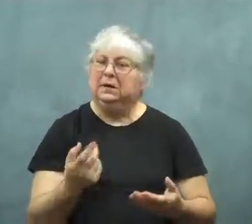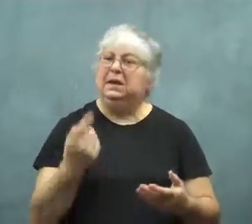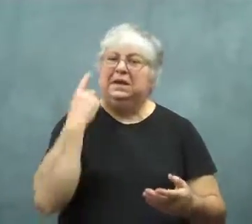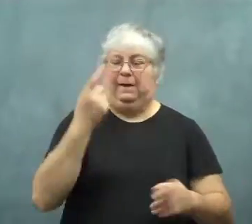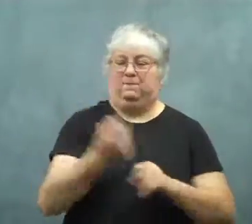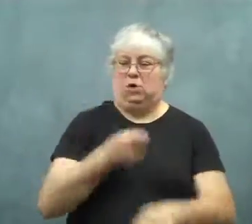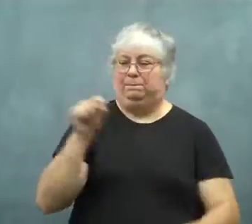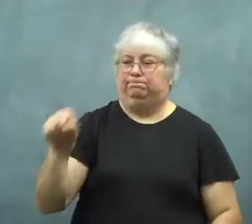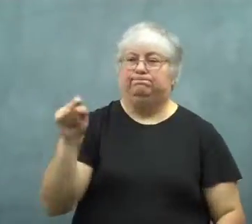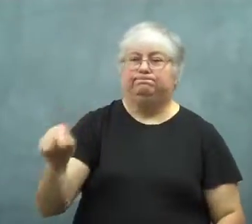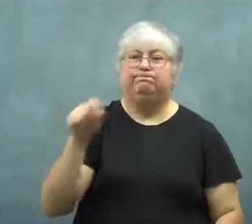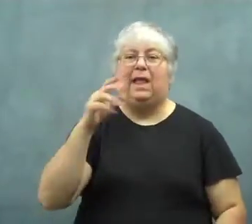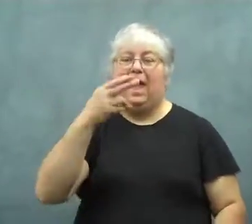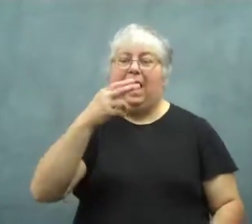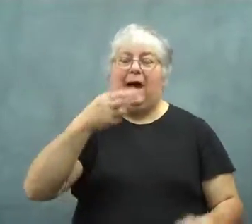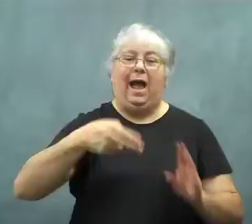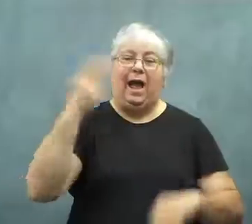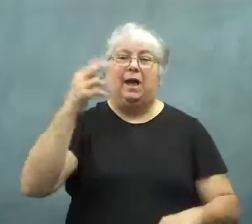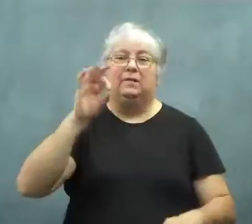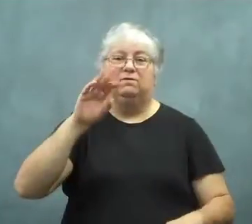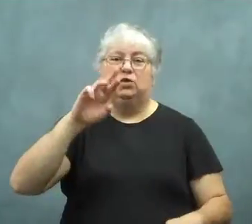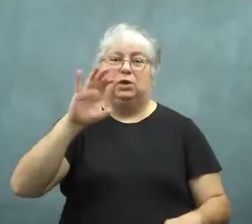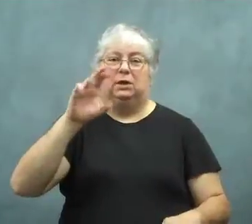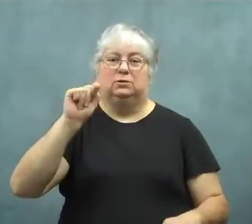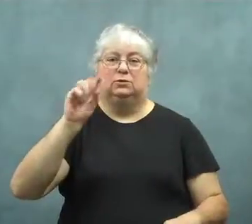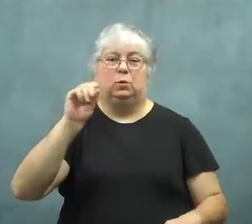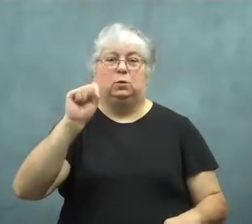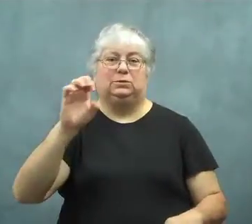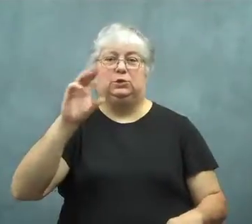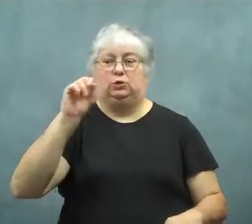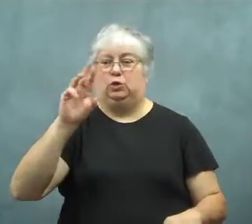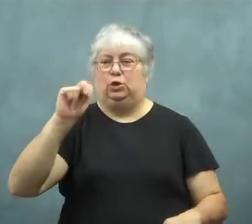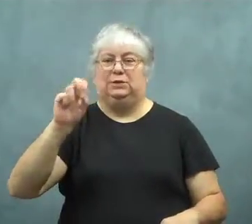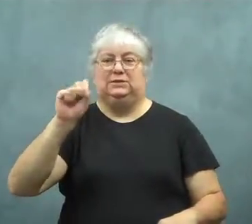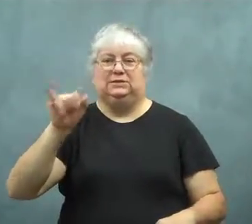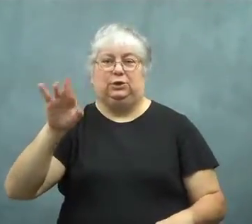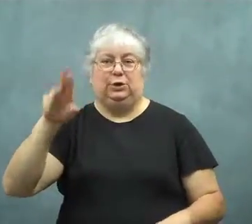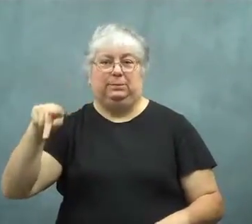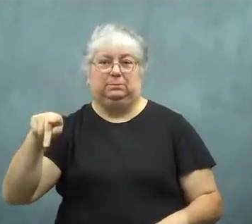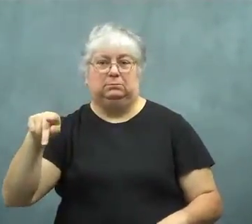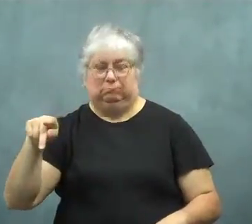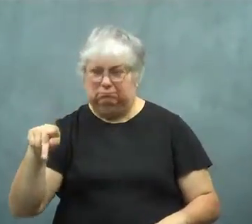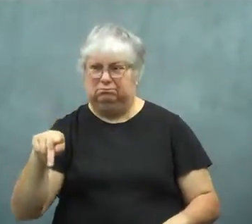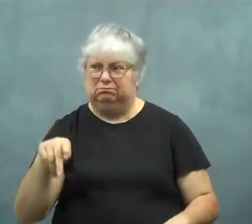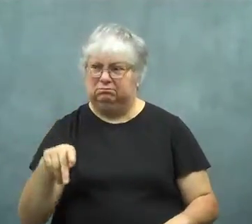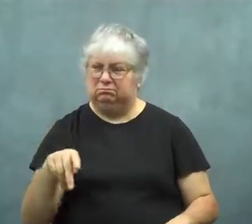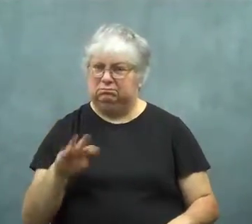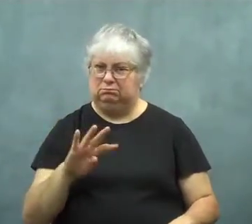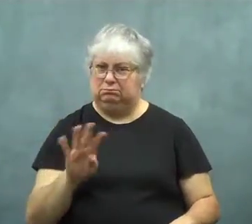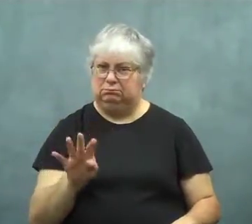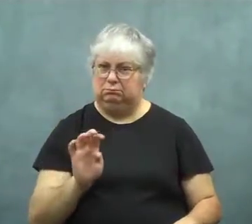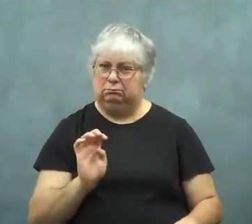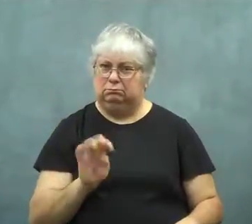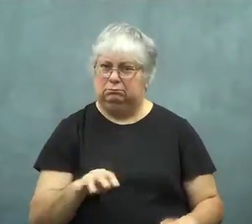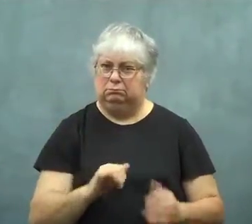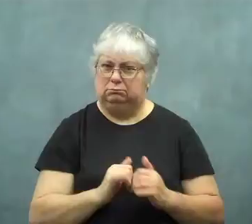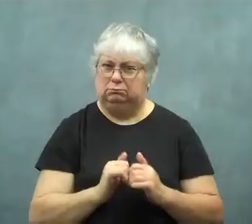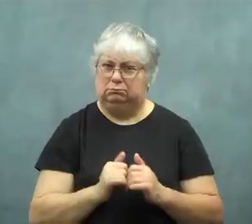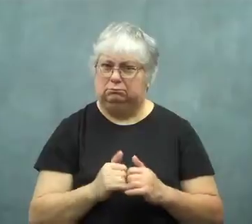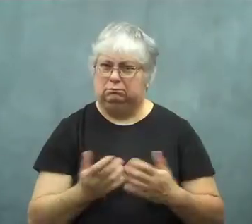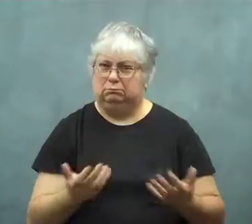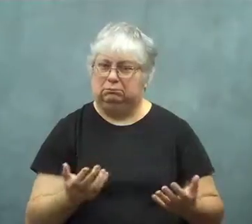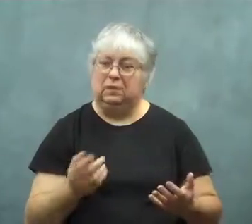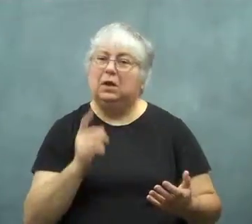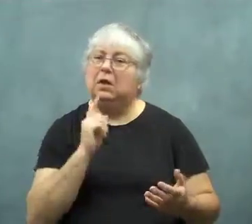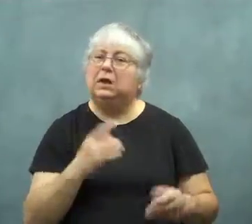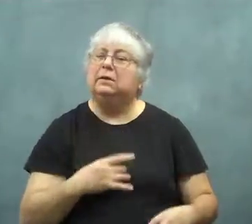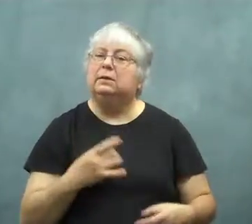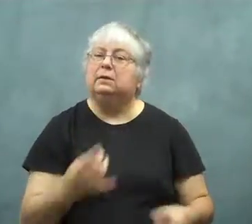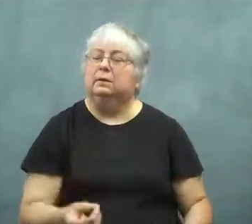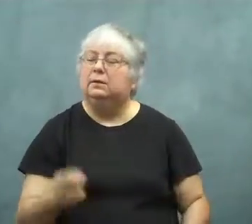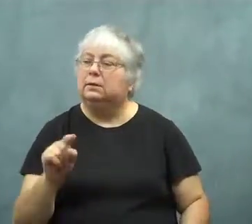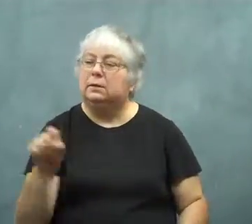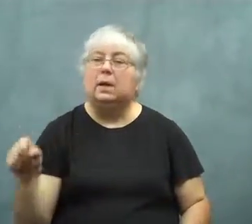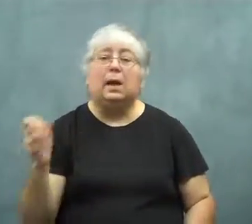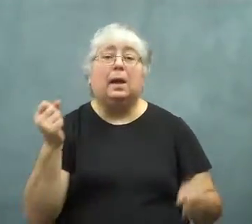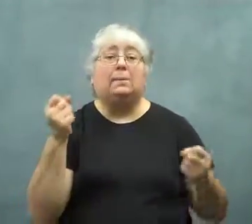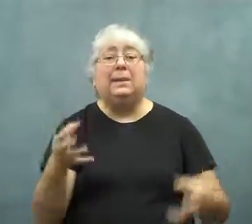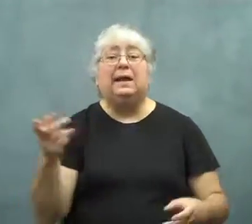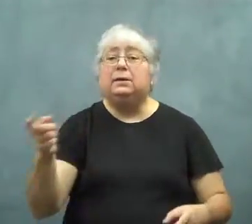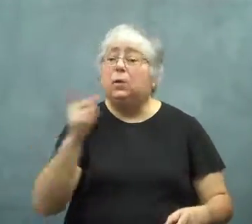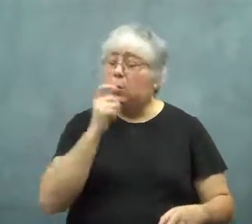It's from high fructose corn syrup. How could that be?